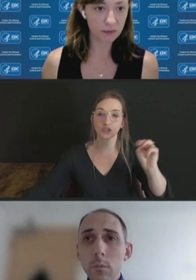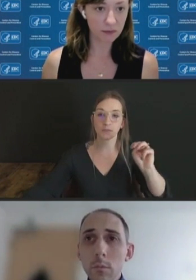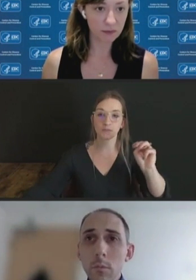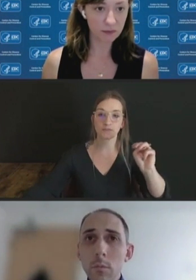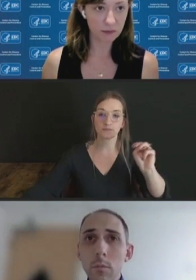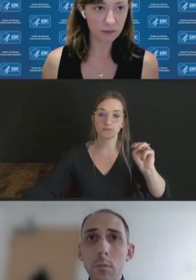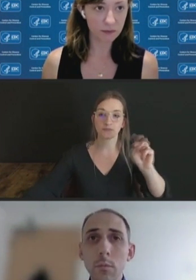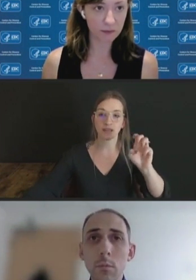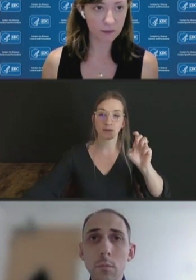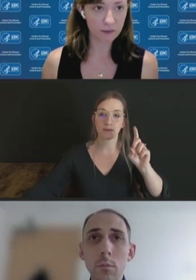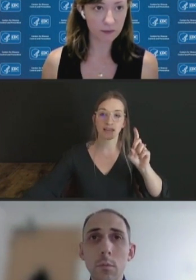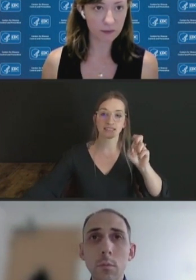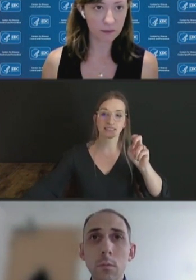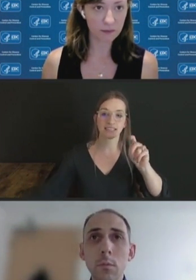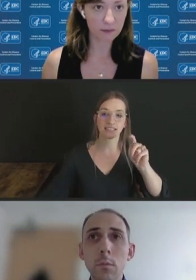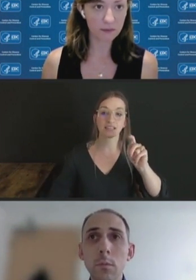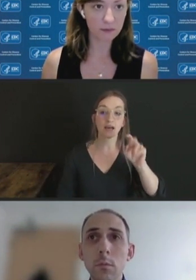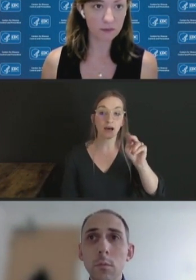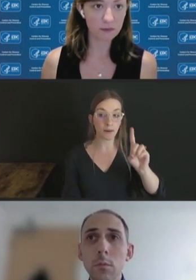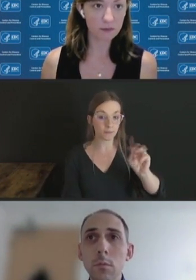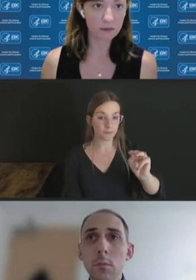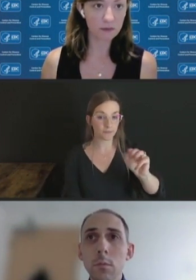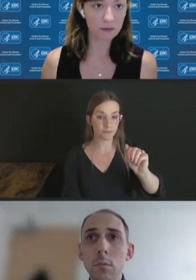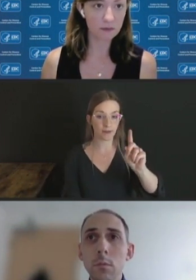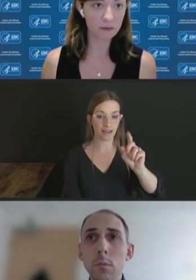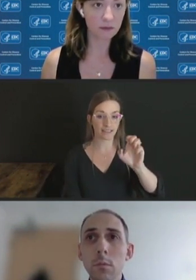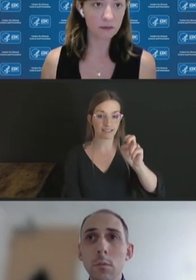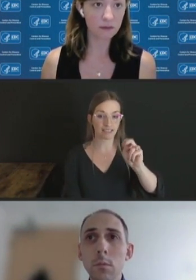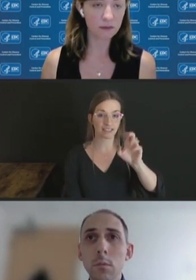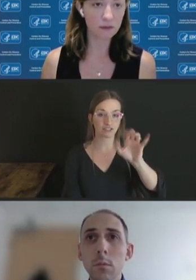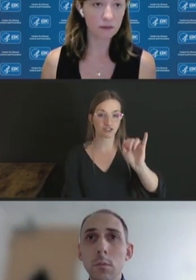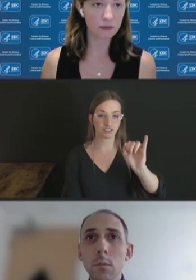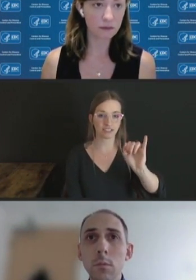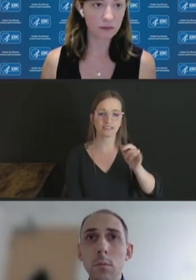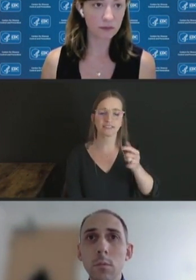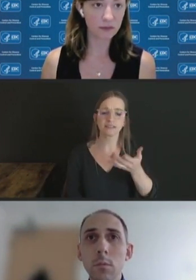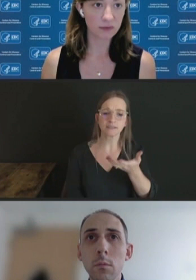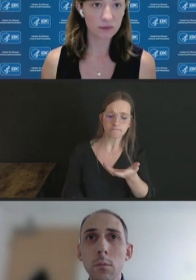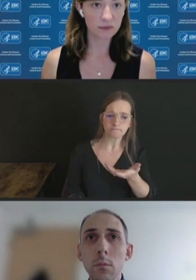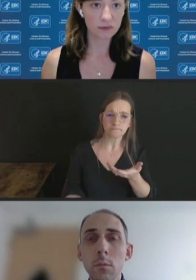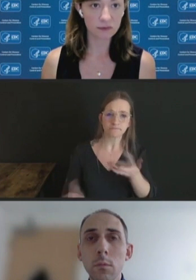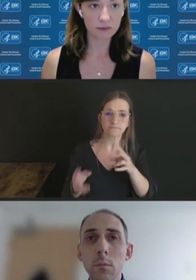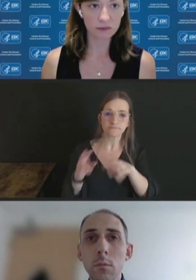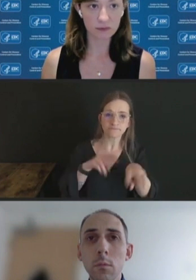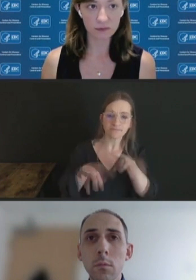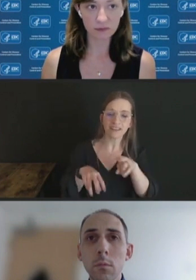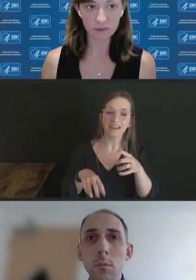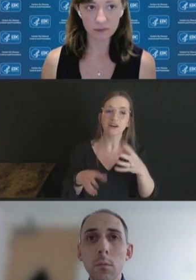It had to do with, you know, wanting to see the non-vaccinated, you know, the placebo